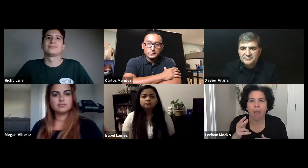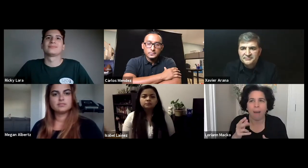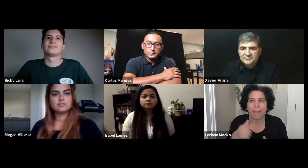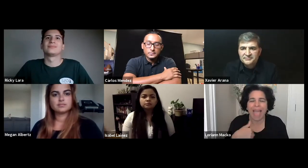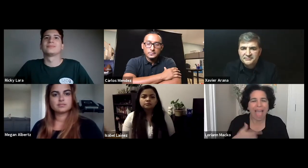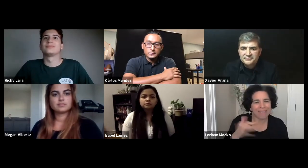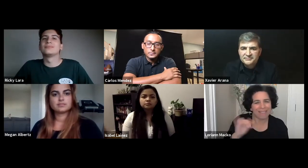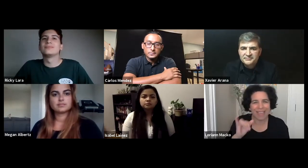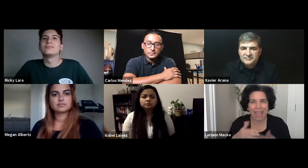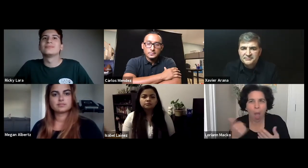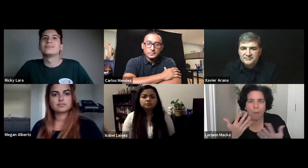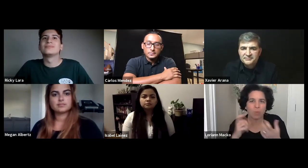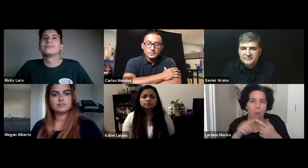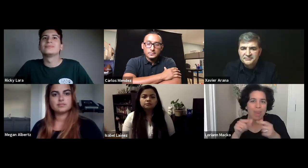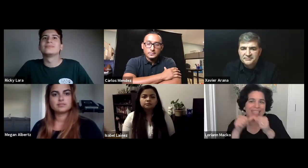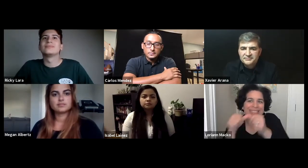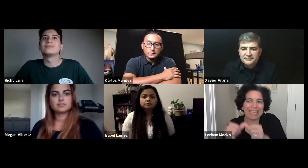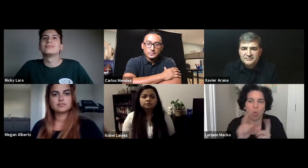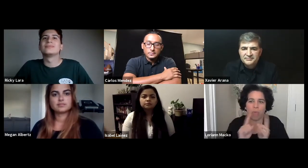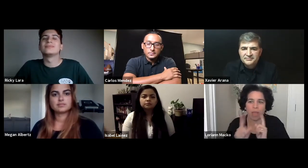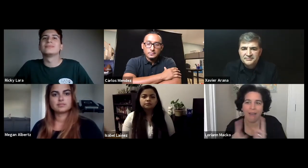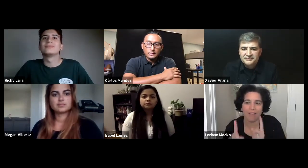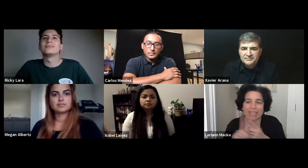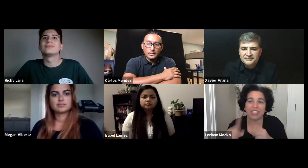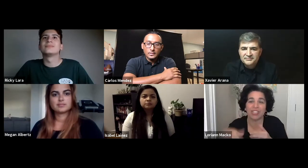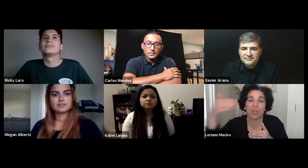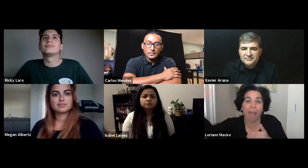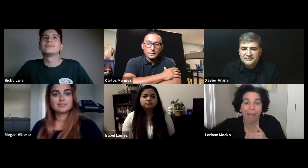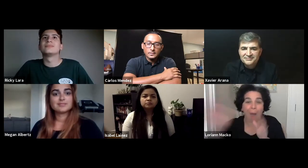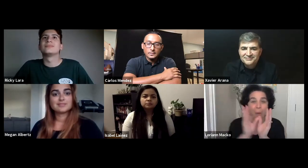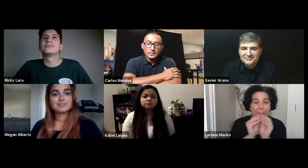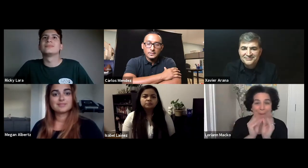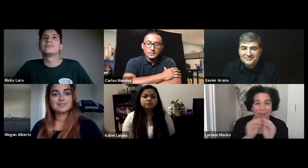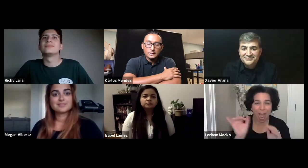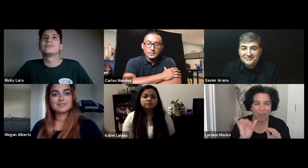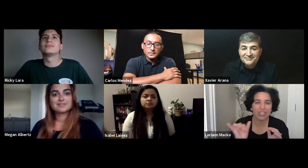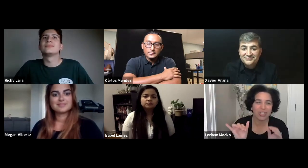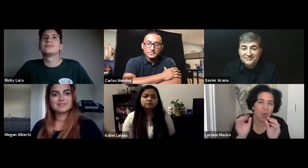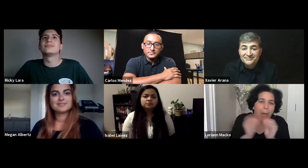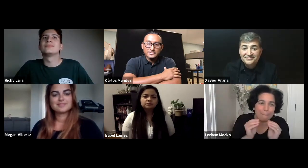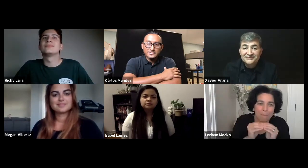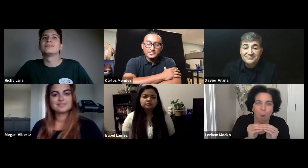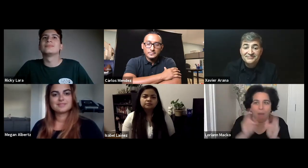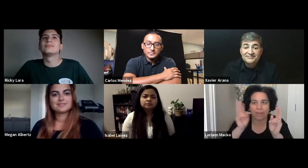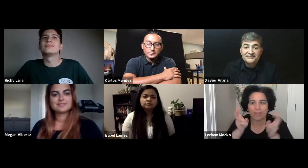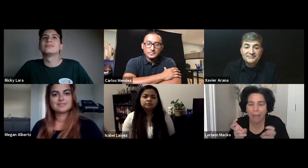really value your experiences. I want you to keep continuing this dialogue.